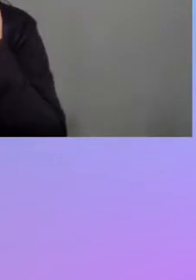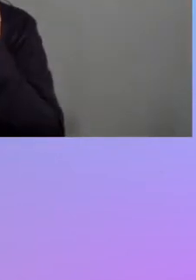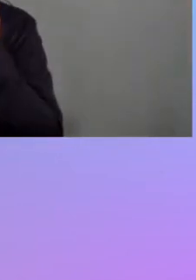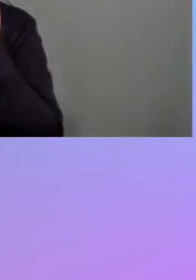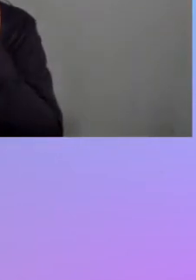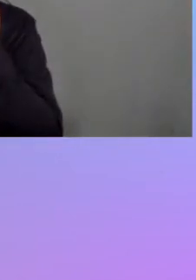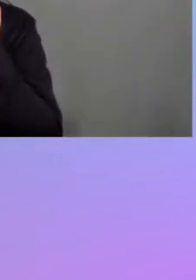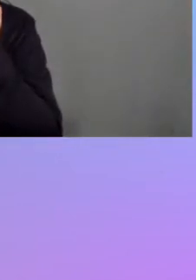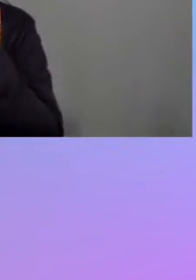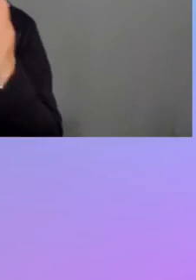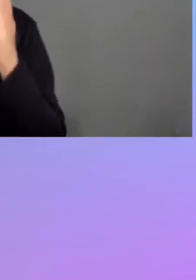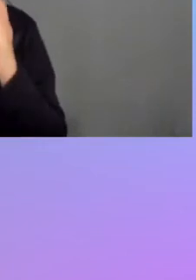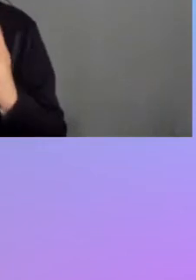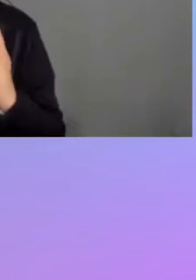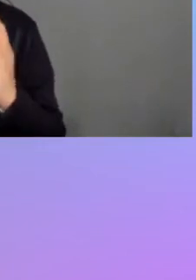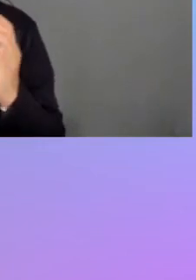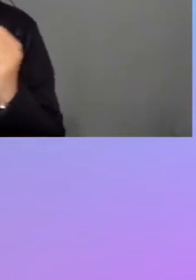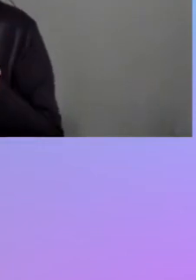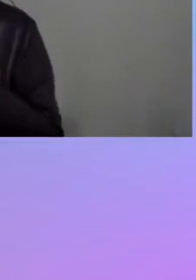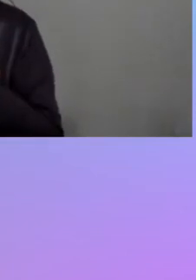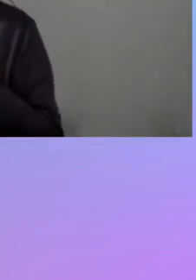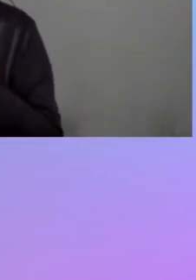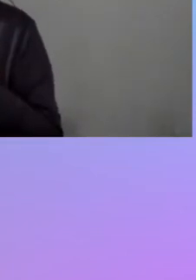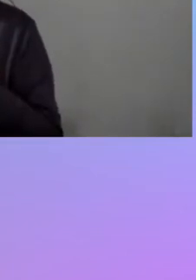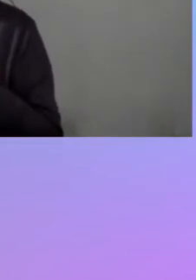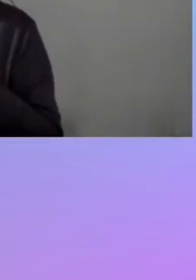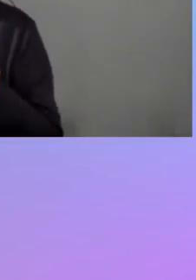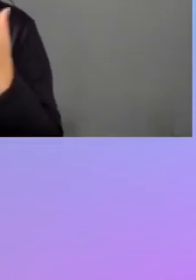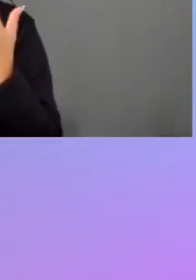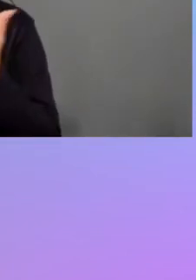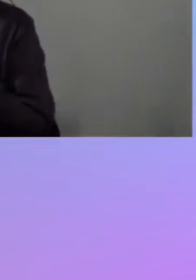One thing I voted quite a bit is related